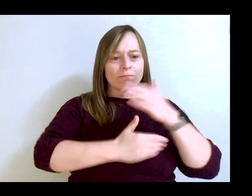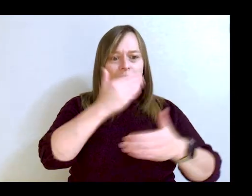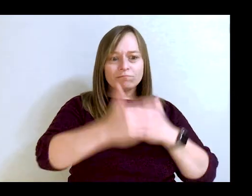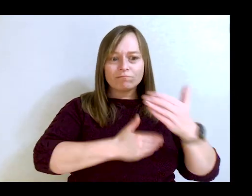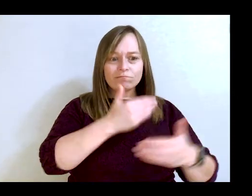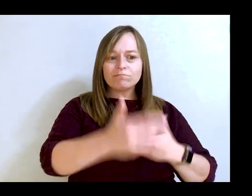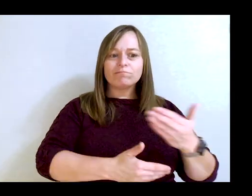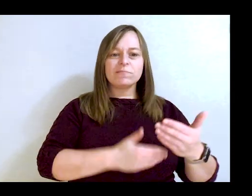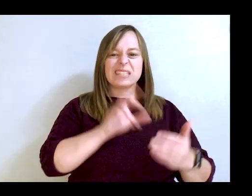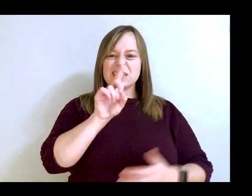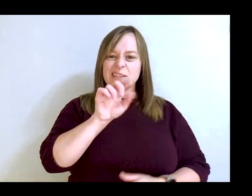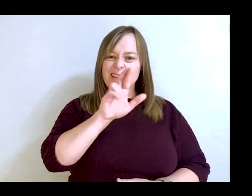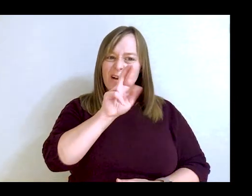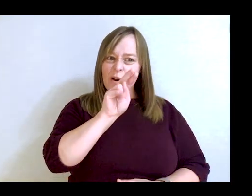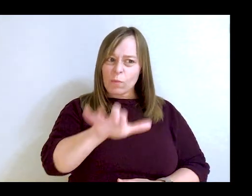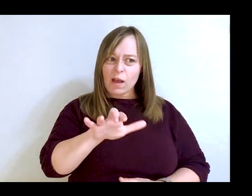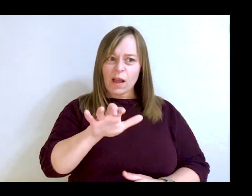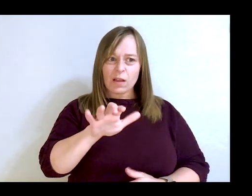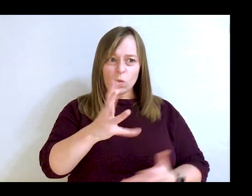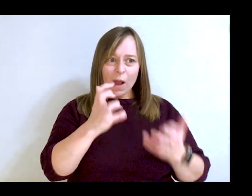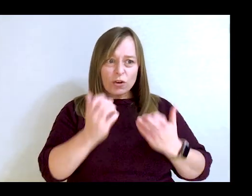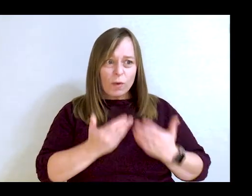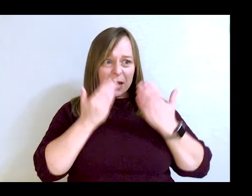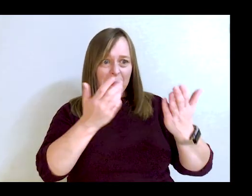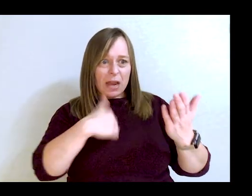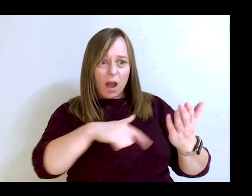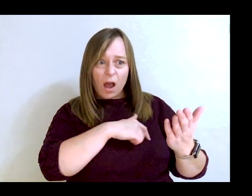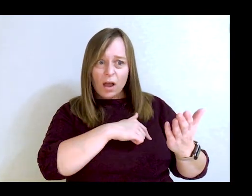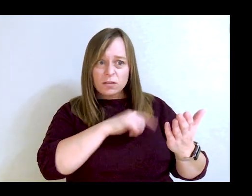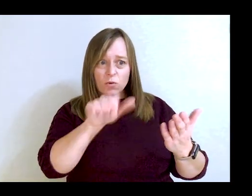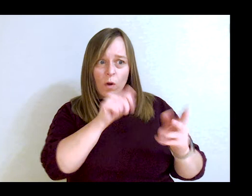through what you went through with DRNY, would you want to recommend us